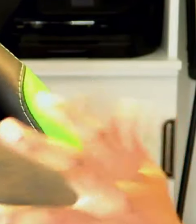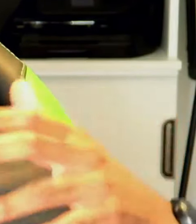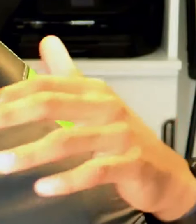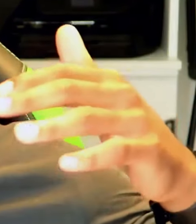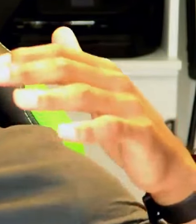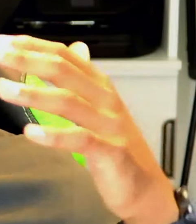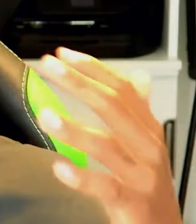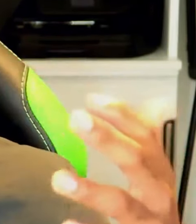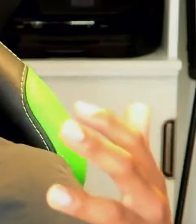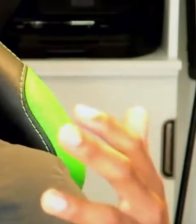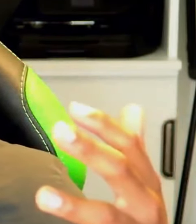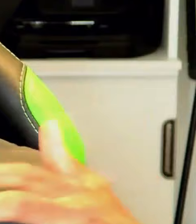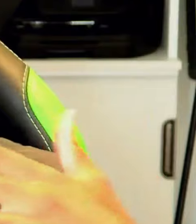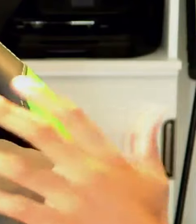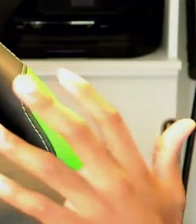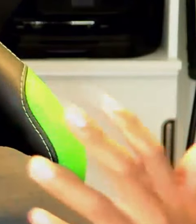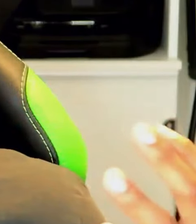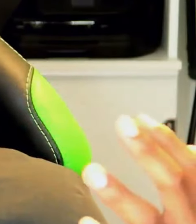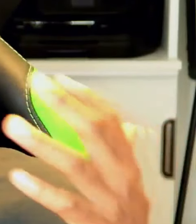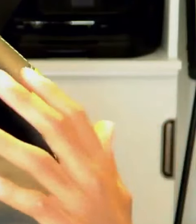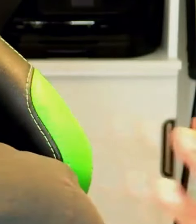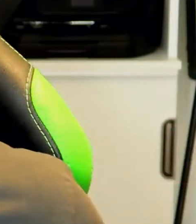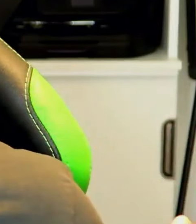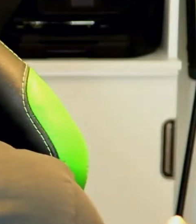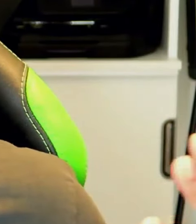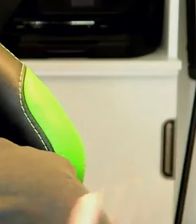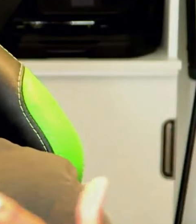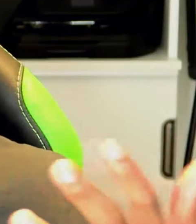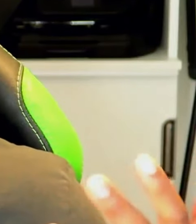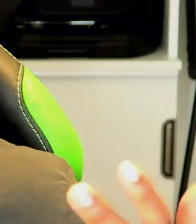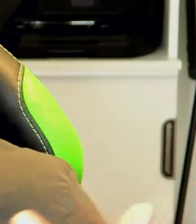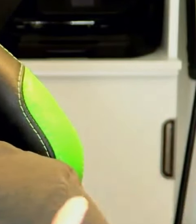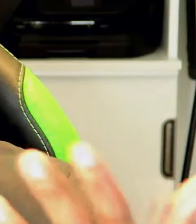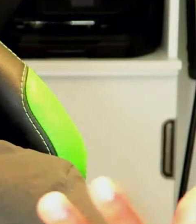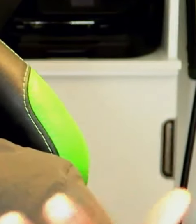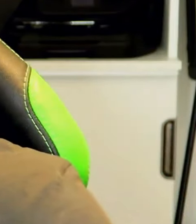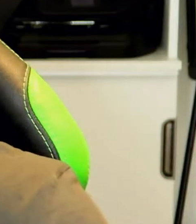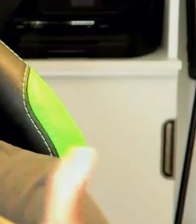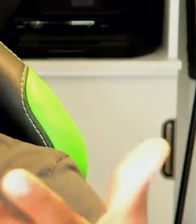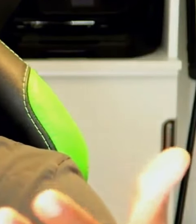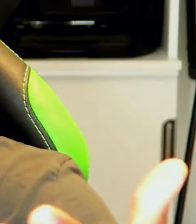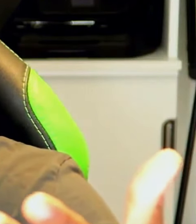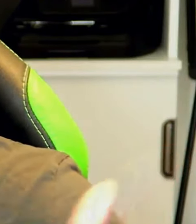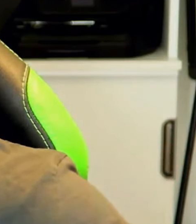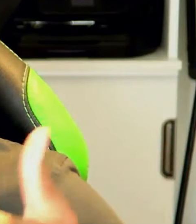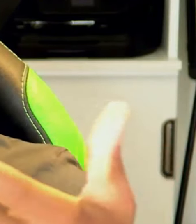SOME TYPE OF CREATURE. MAYBE A MONSTER AND YOU WOULD BE